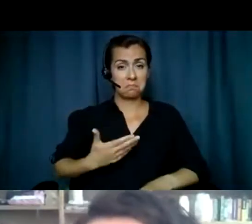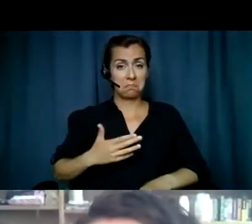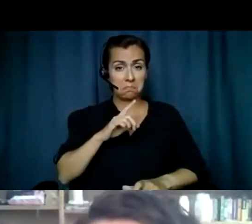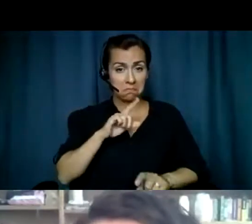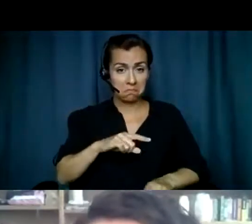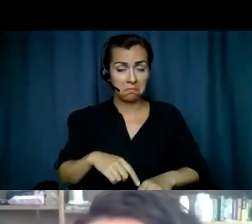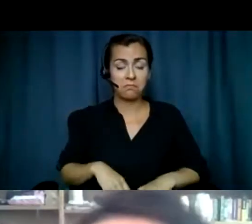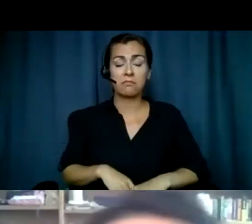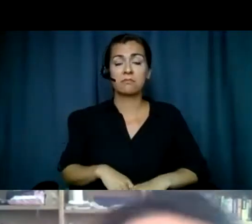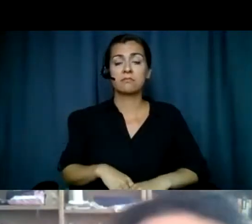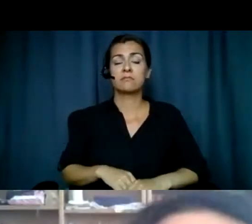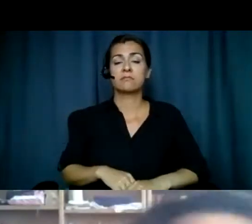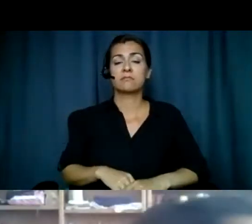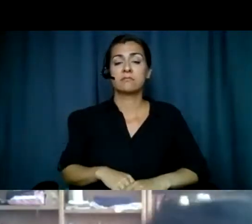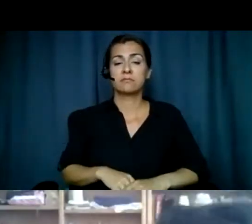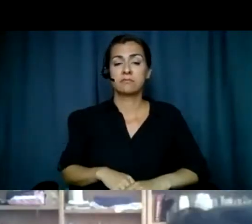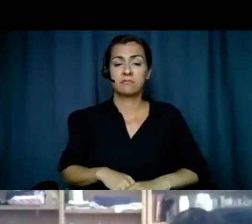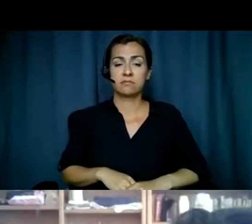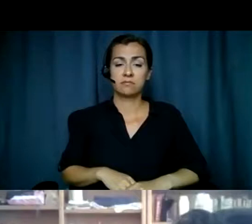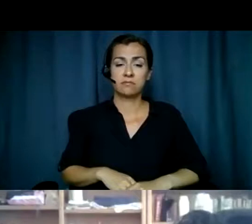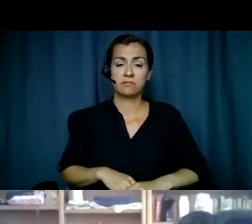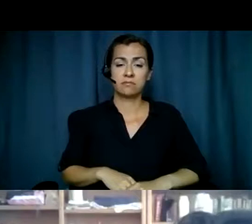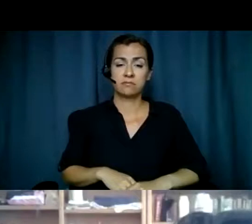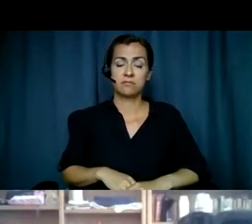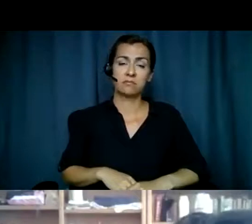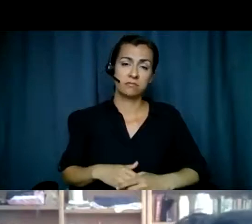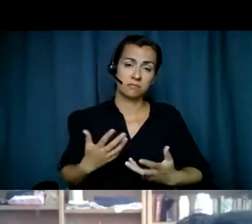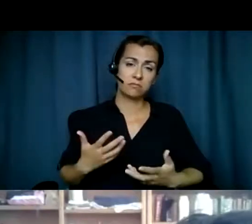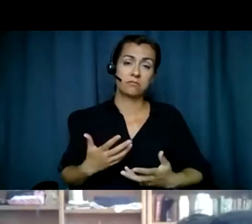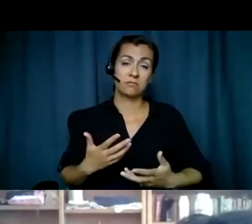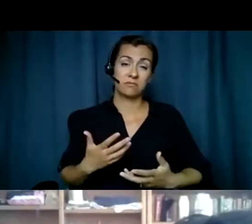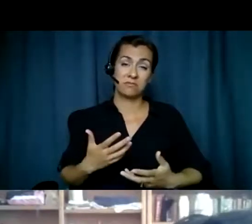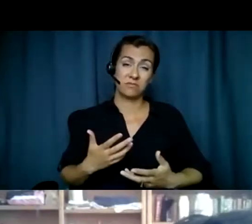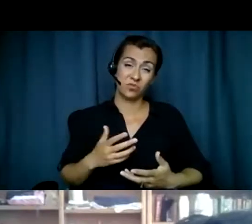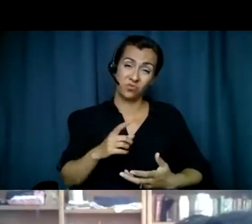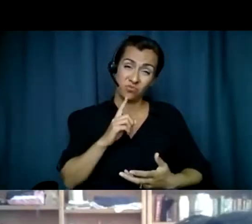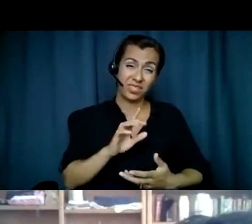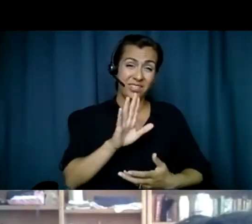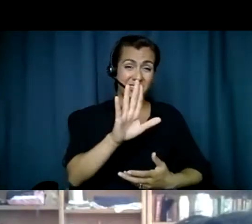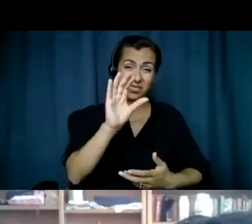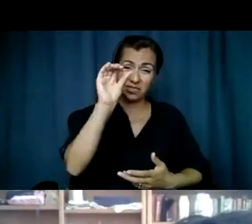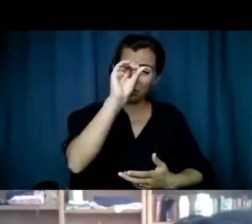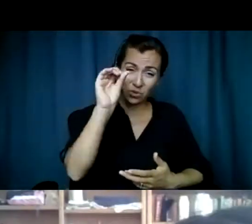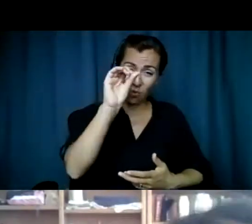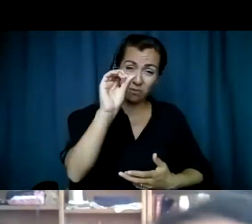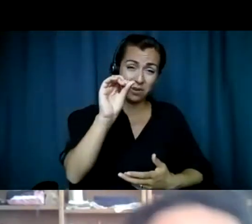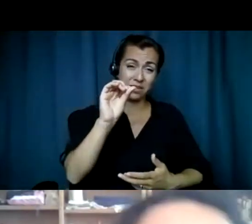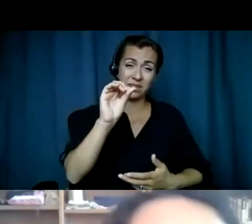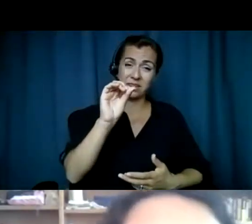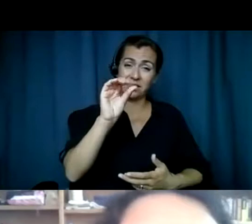because people hold different identities. Someone says